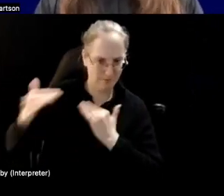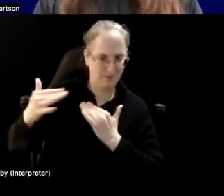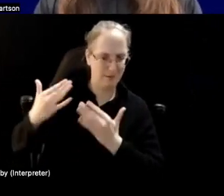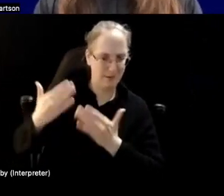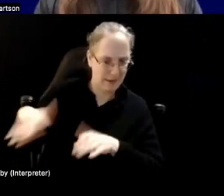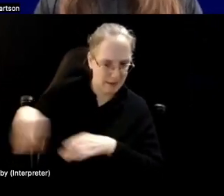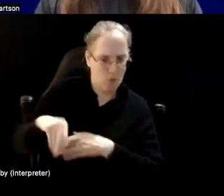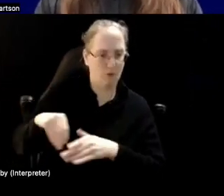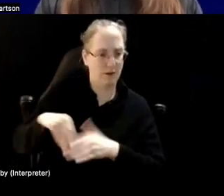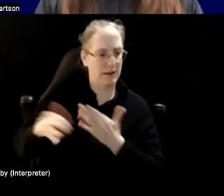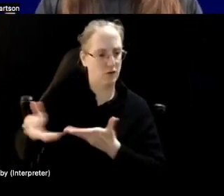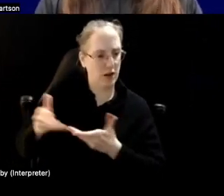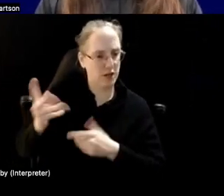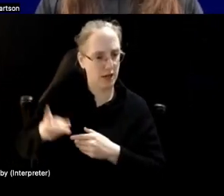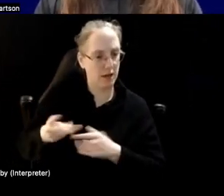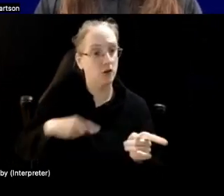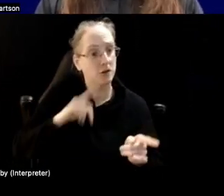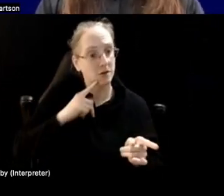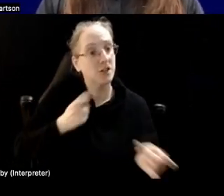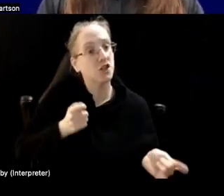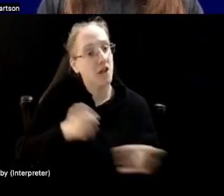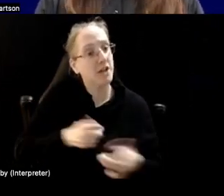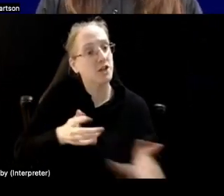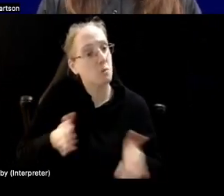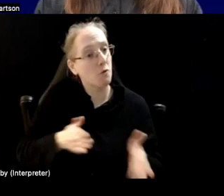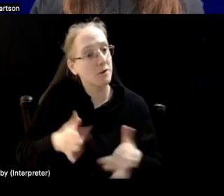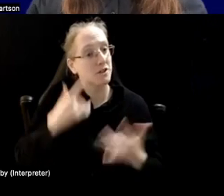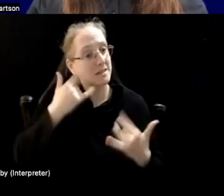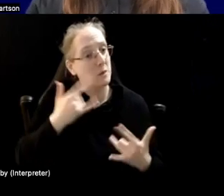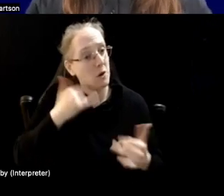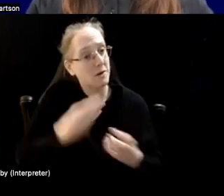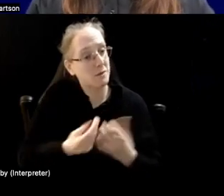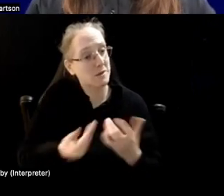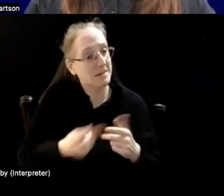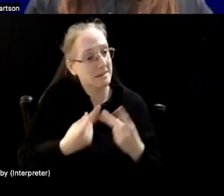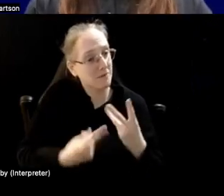and she changes the movement, she experiments with different movements and adds this hip